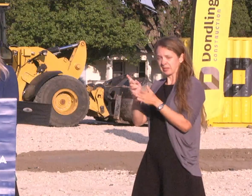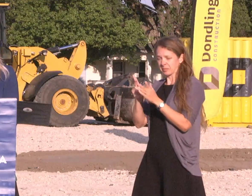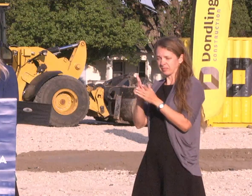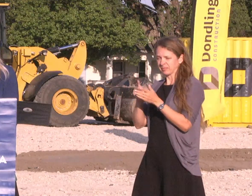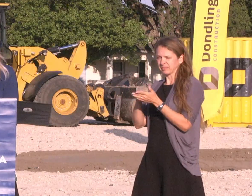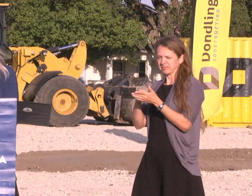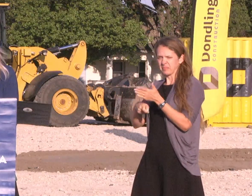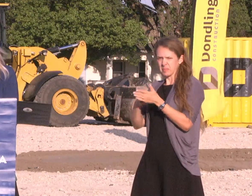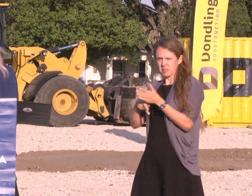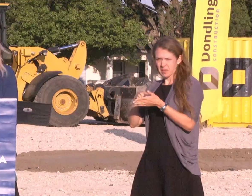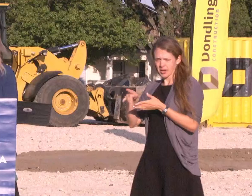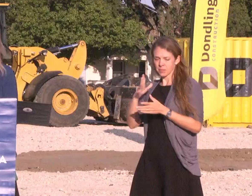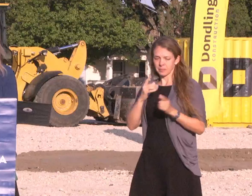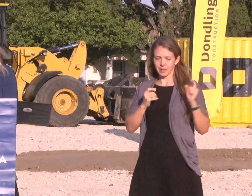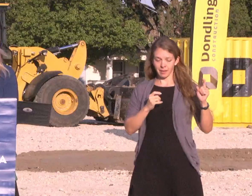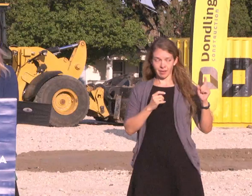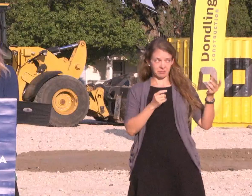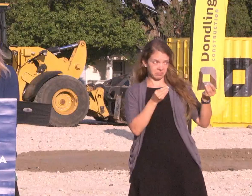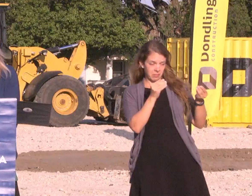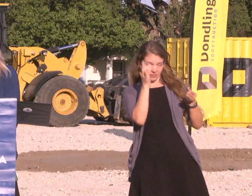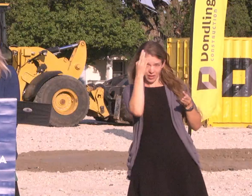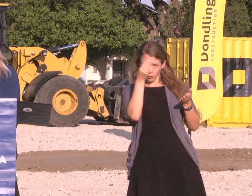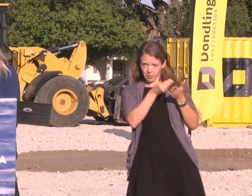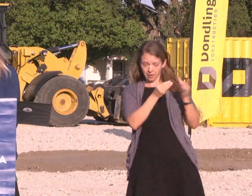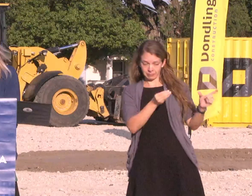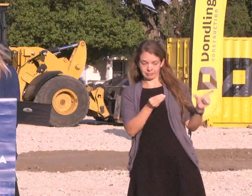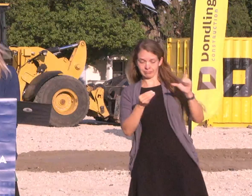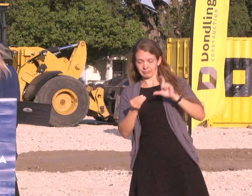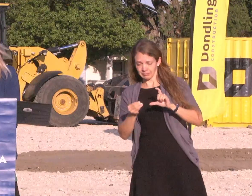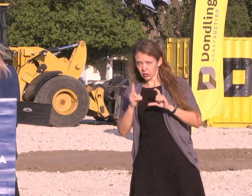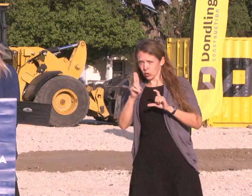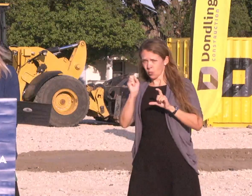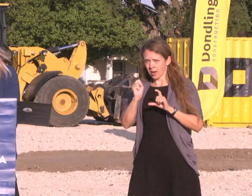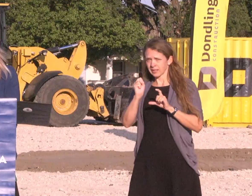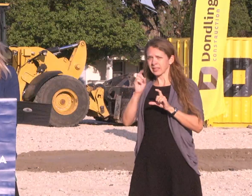Federal Transit Administration Grant from the US Department of Transportation which helps our